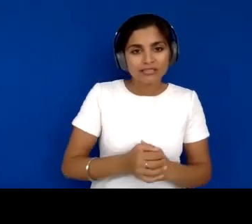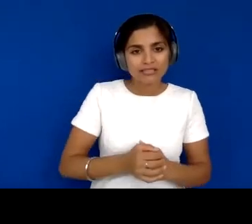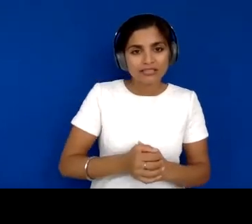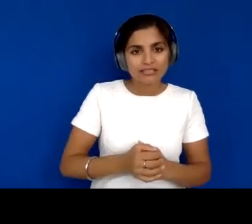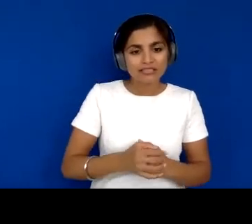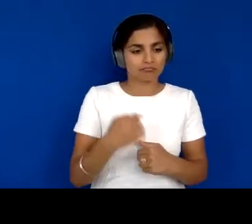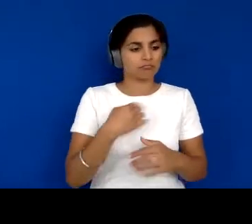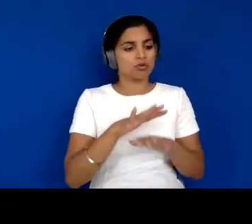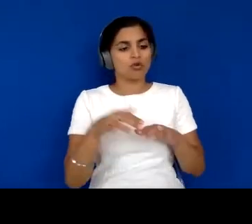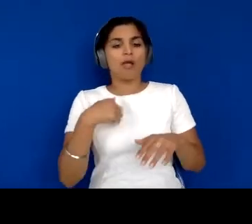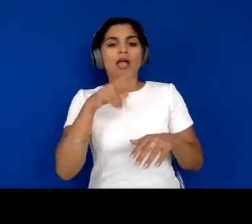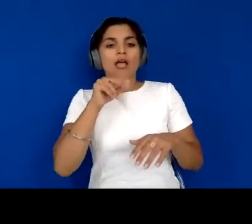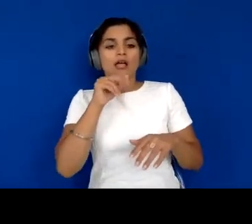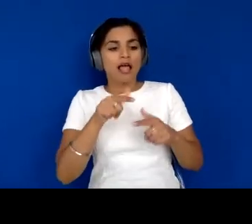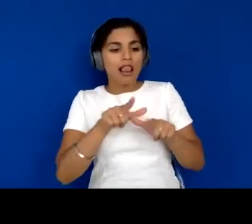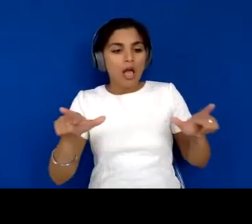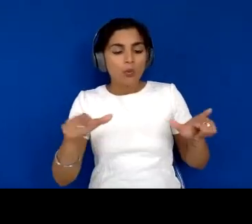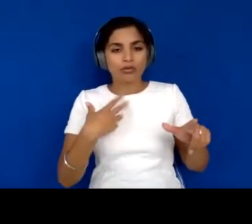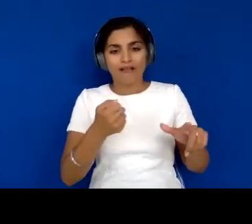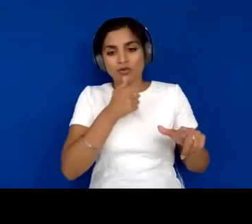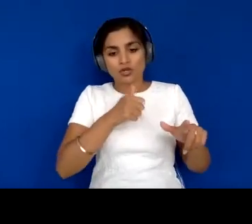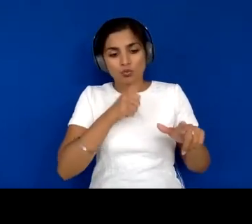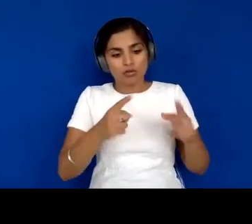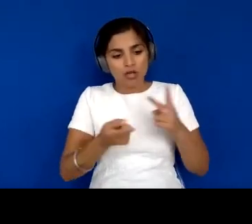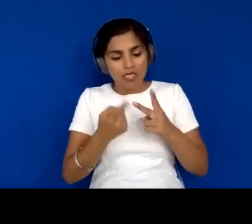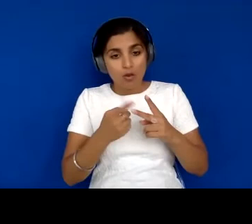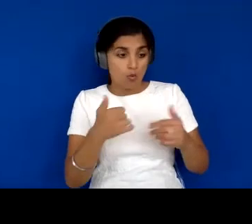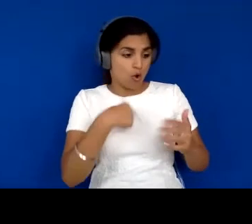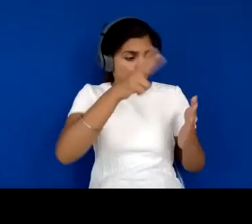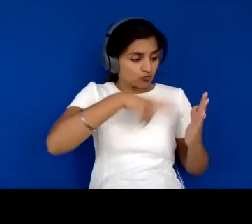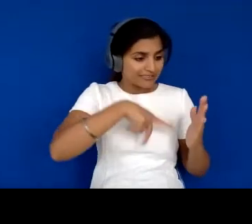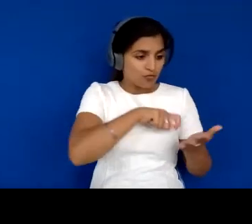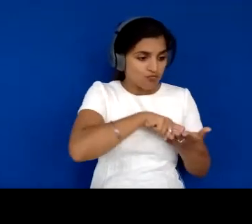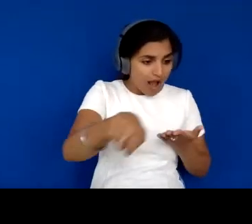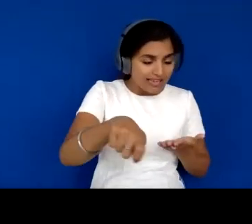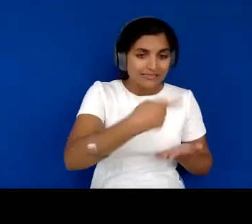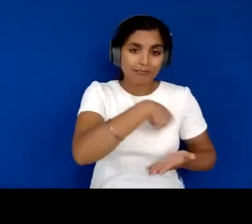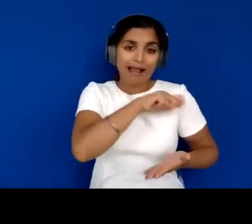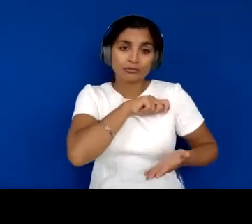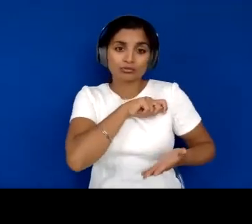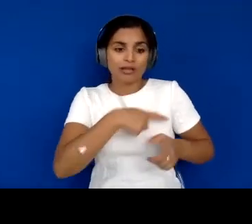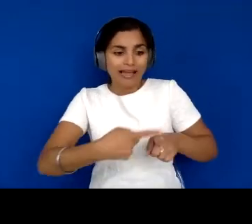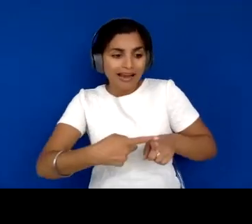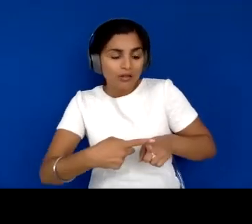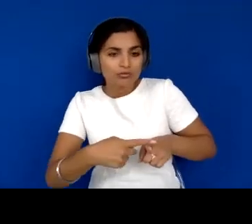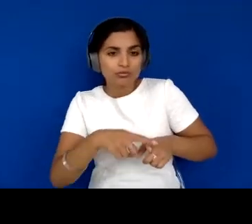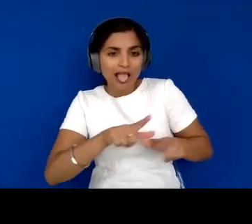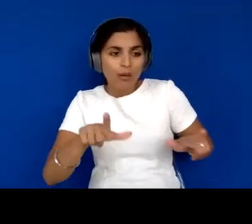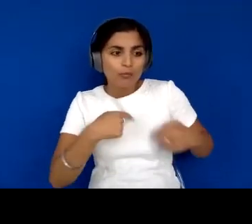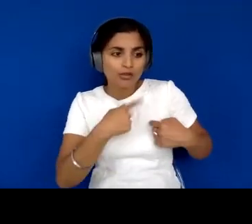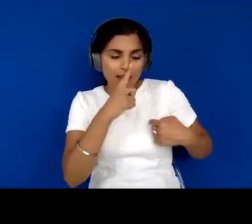language the ones who can read and write in Spanish in English and recognize my